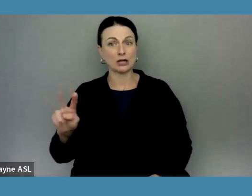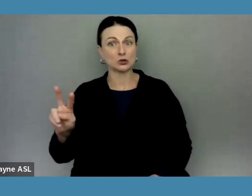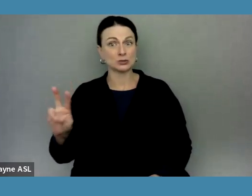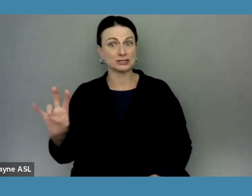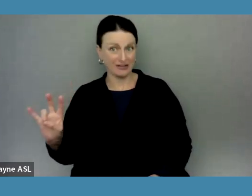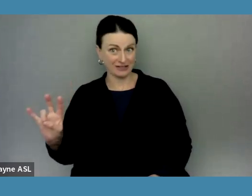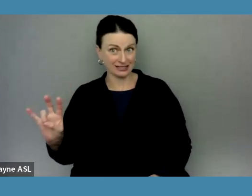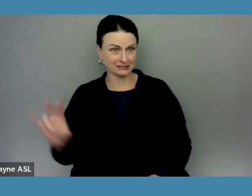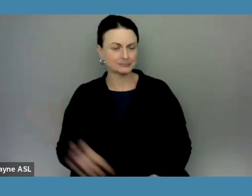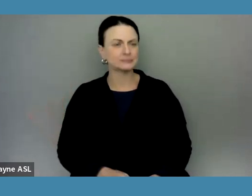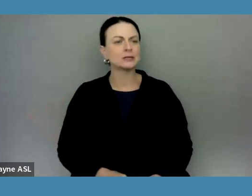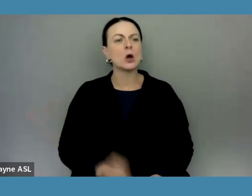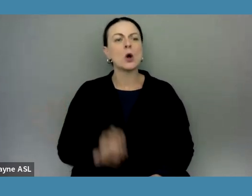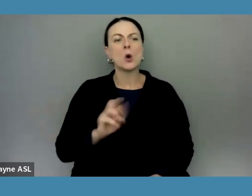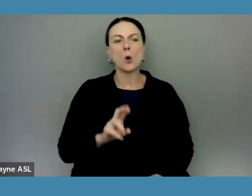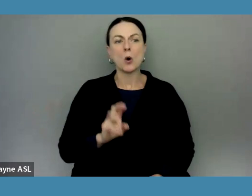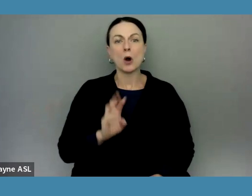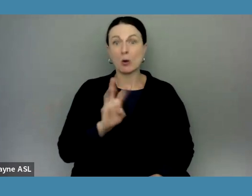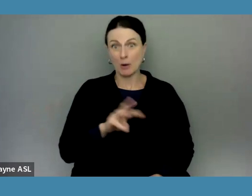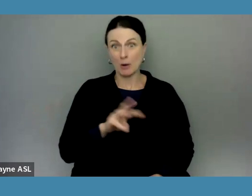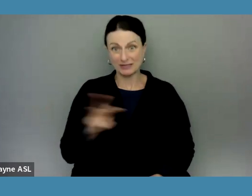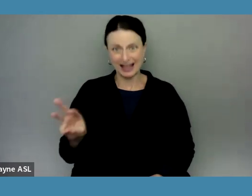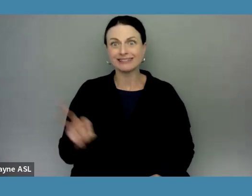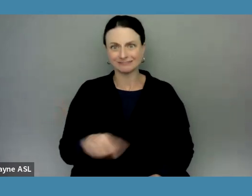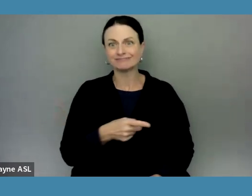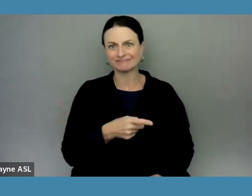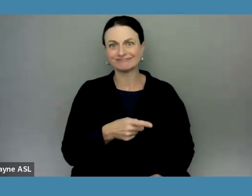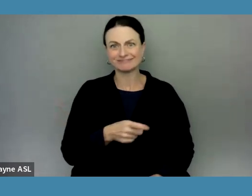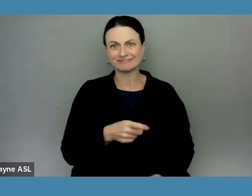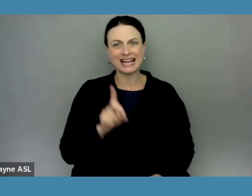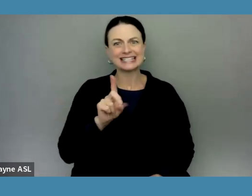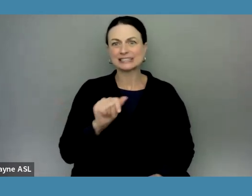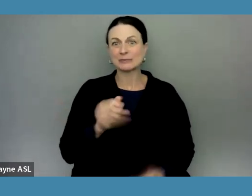And you can go to our website like Maddie said earlier, disabilityrightsflorida.org